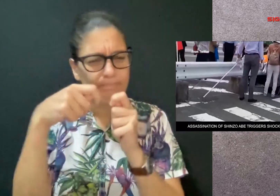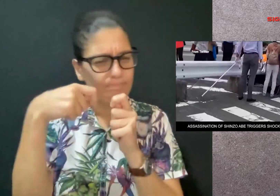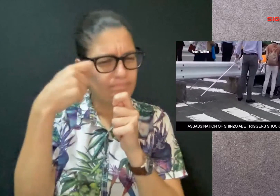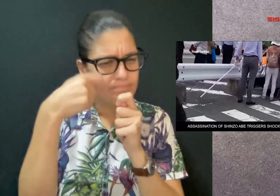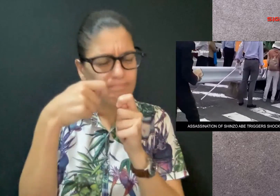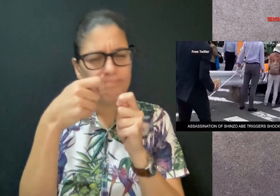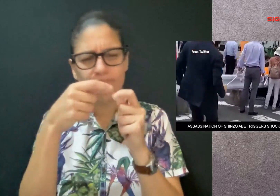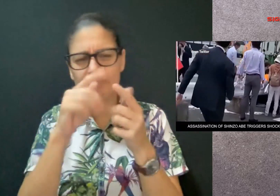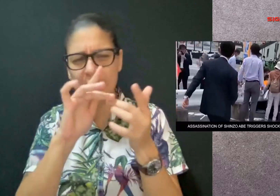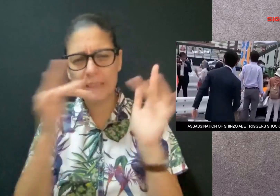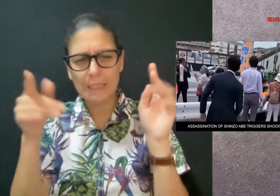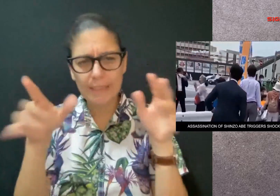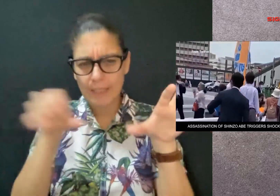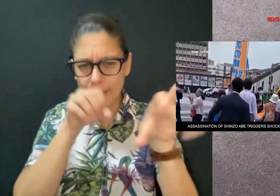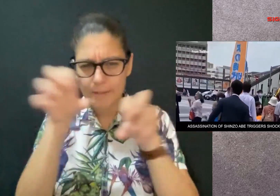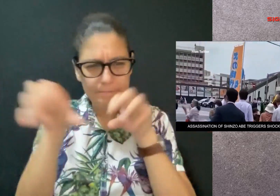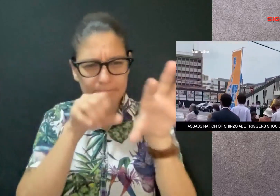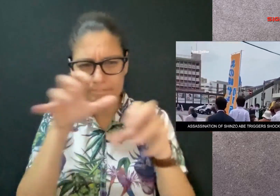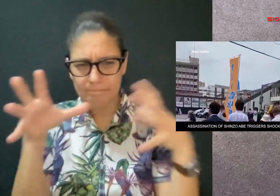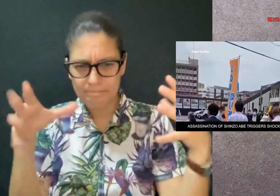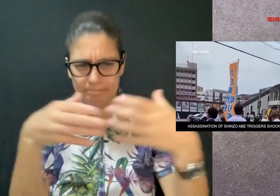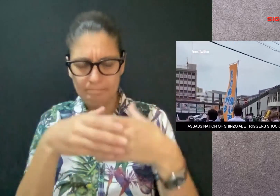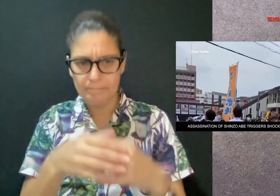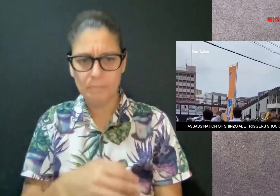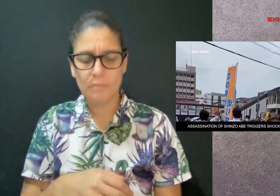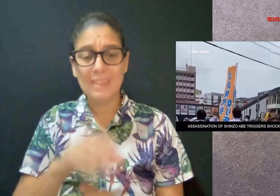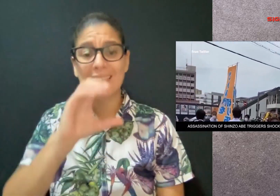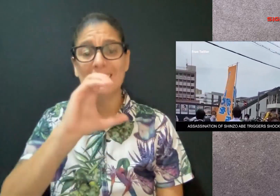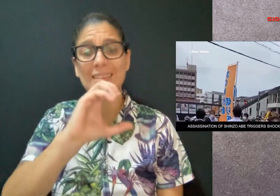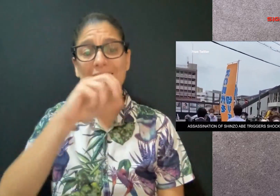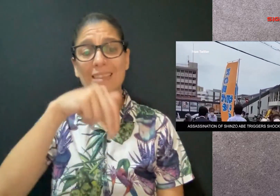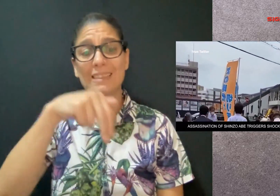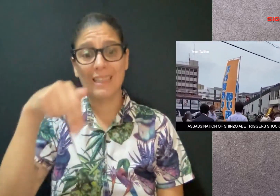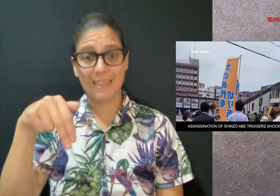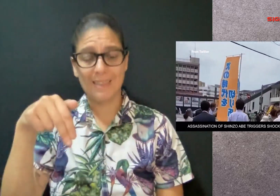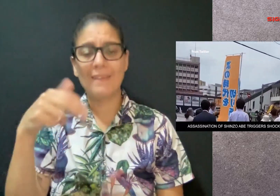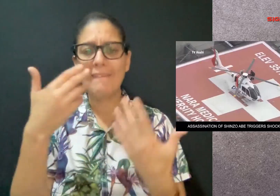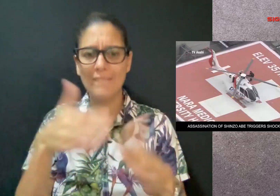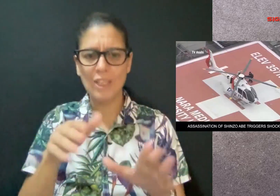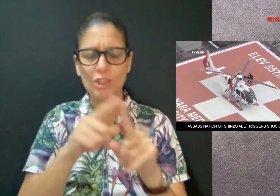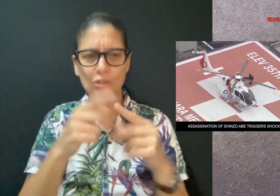after analyzing social media images CNN reconstructed the scene of the crime